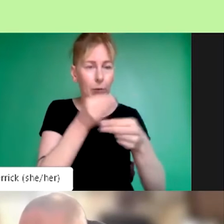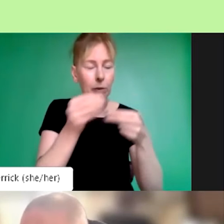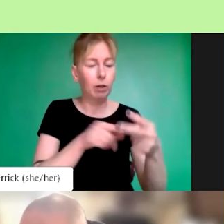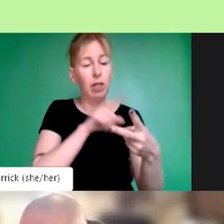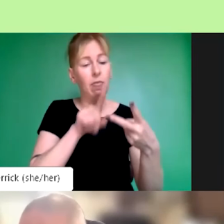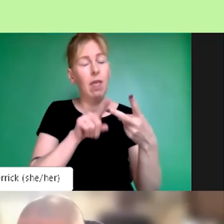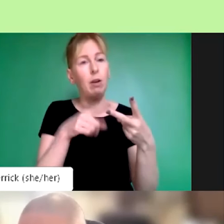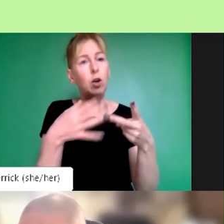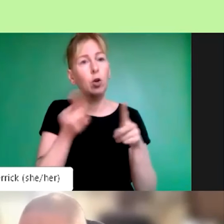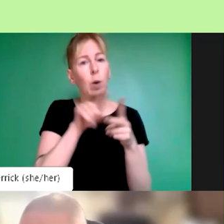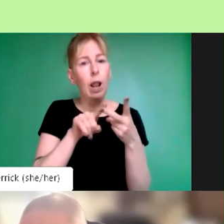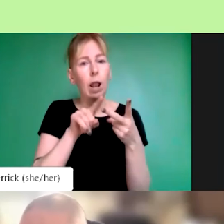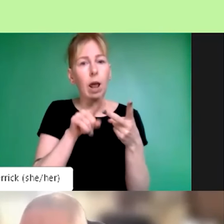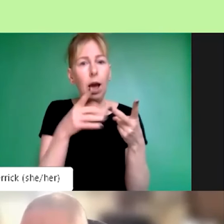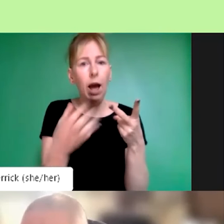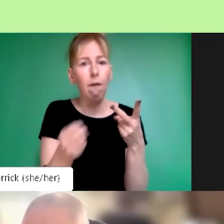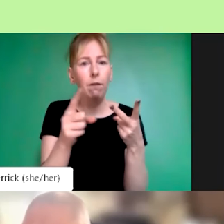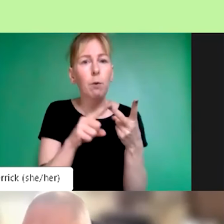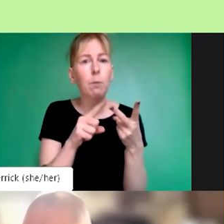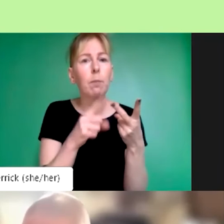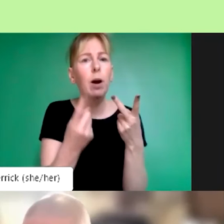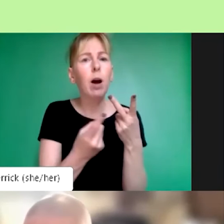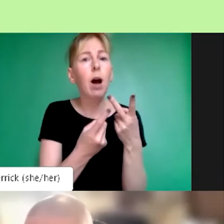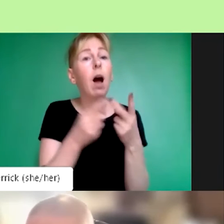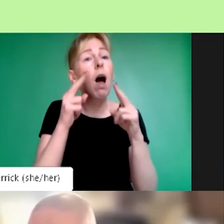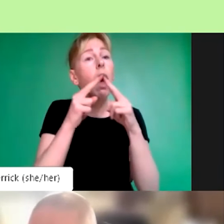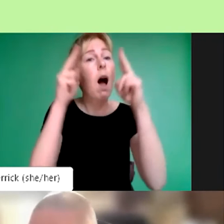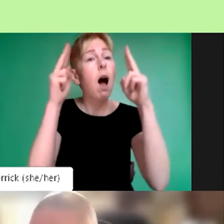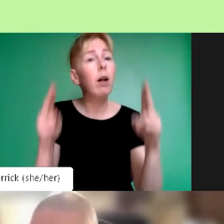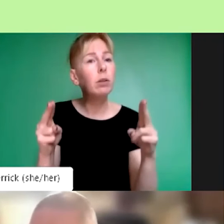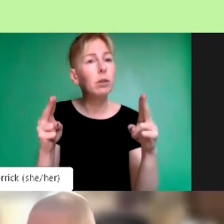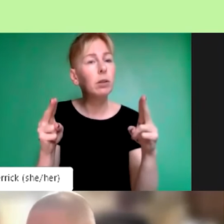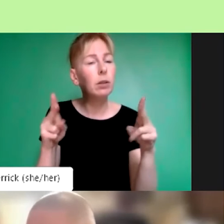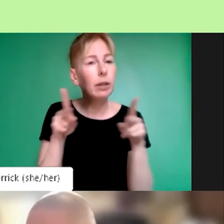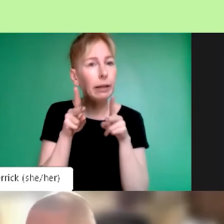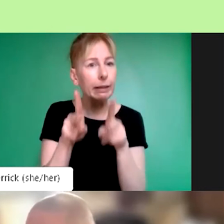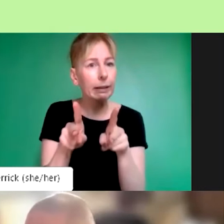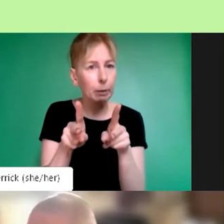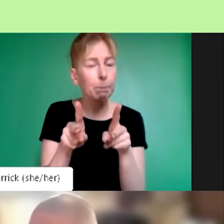palava hut system, where you have to go into a hut and instead of just like having an out